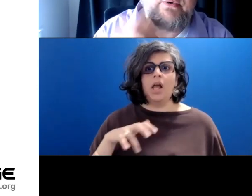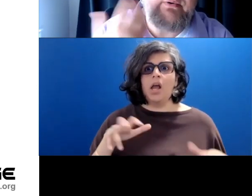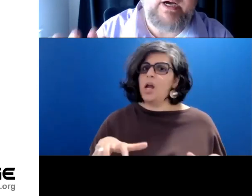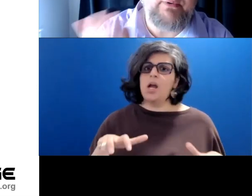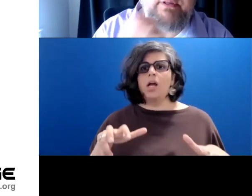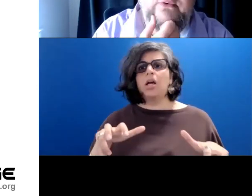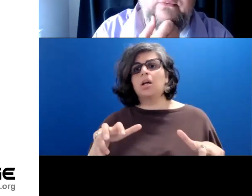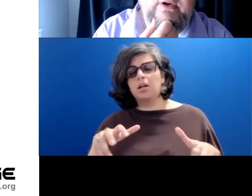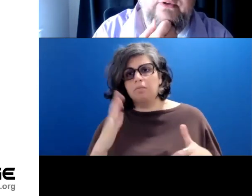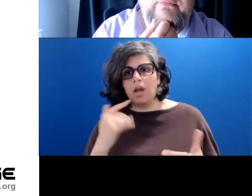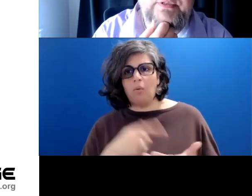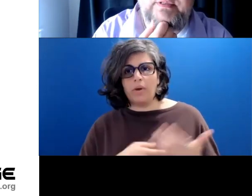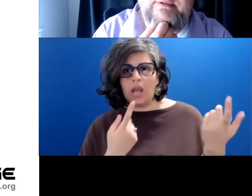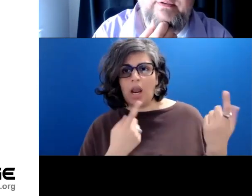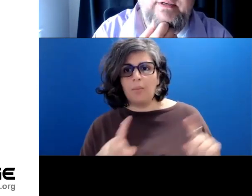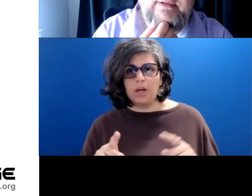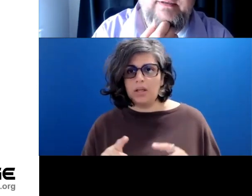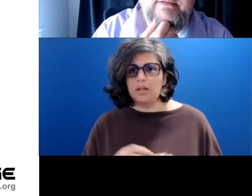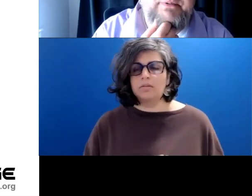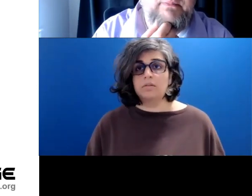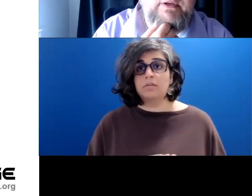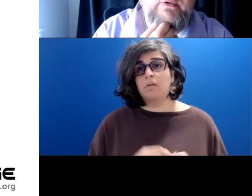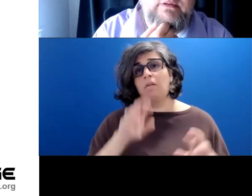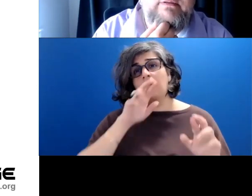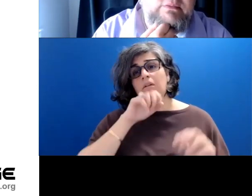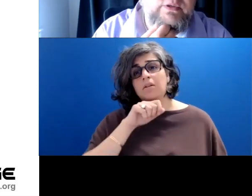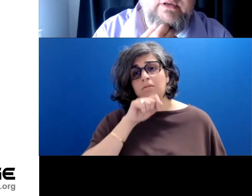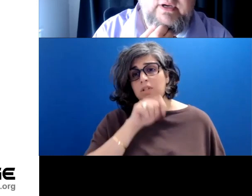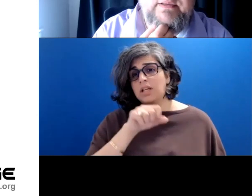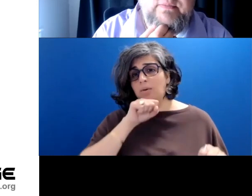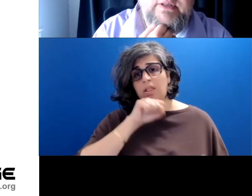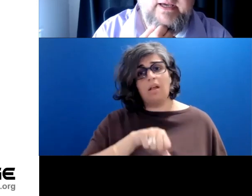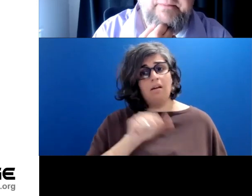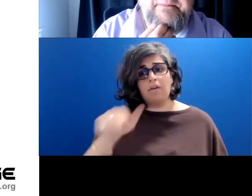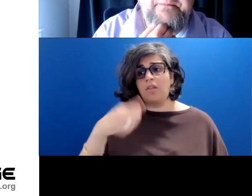So I would love other folks to pipe in with their thoughts about that.